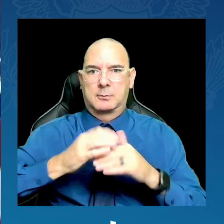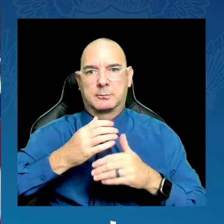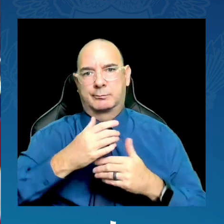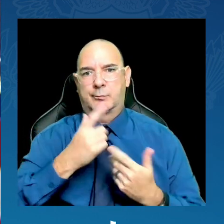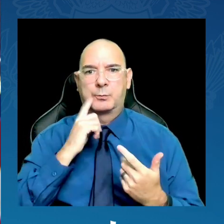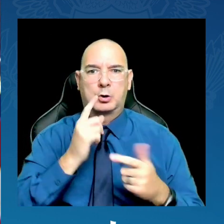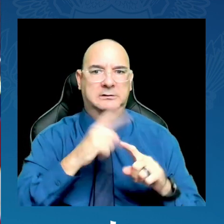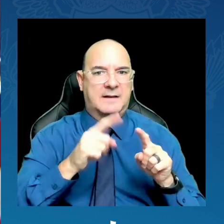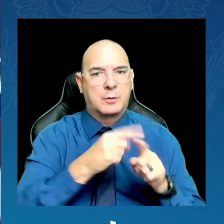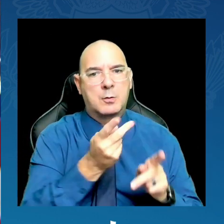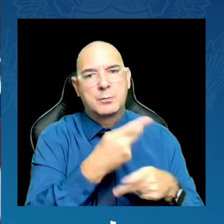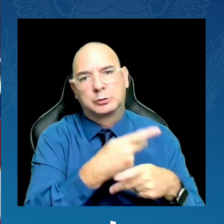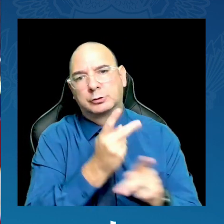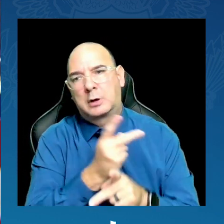and slowing the effects of aging.